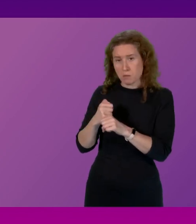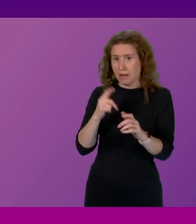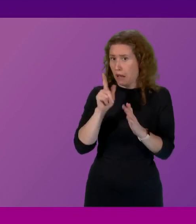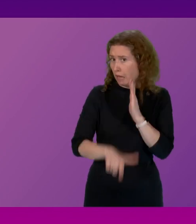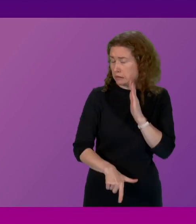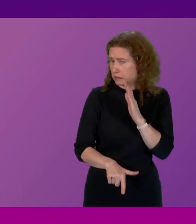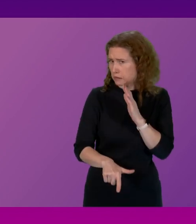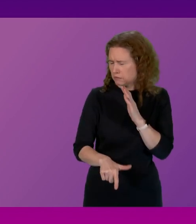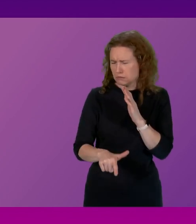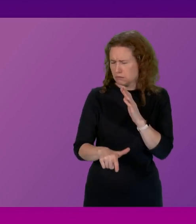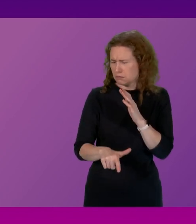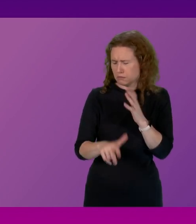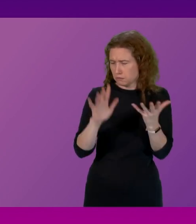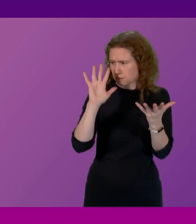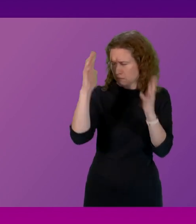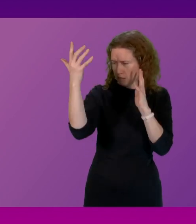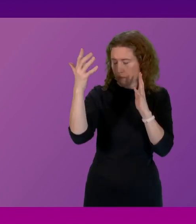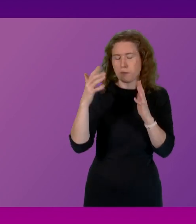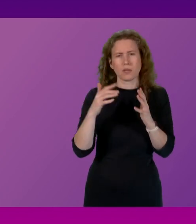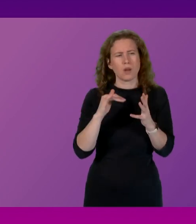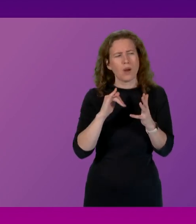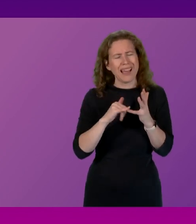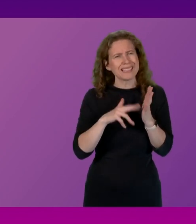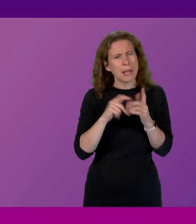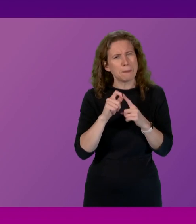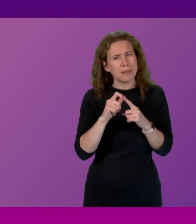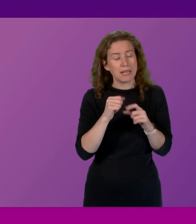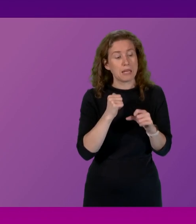For the SNP to make that mistake once was unfortunate.